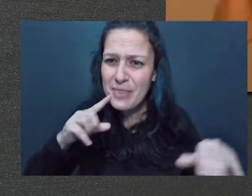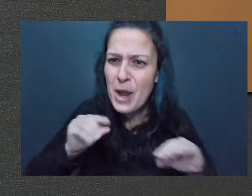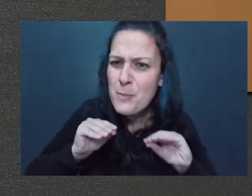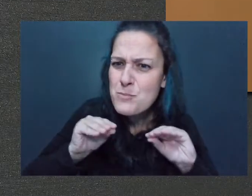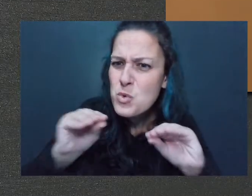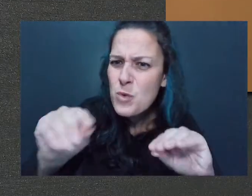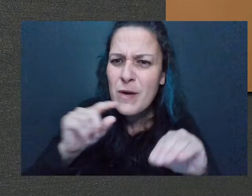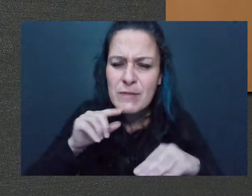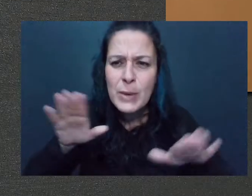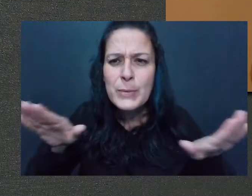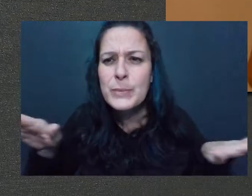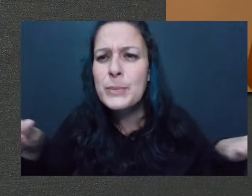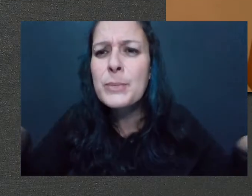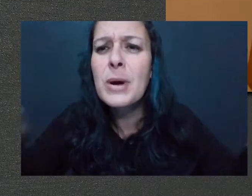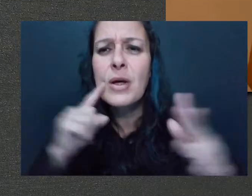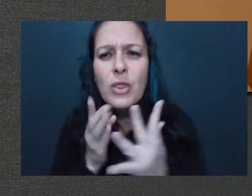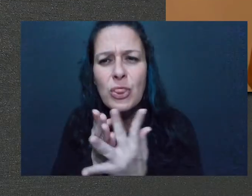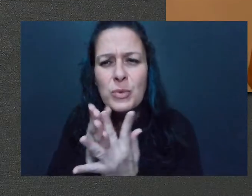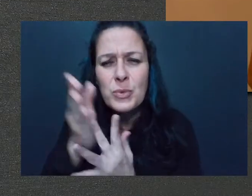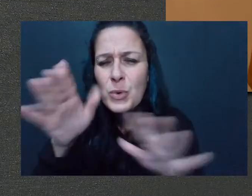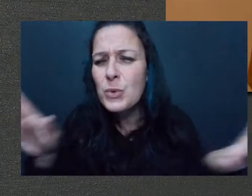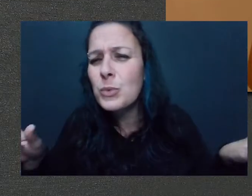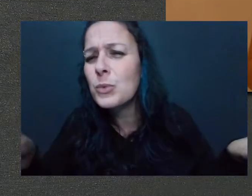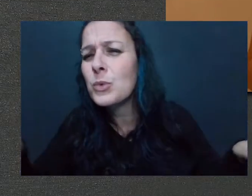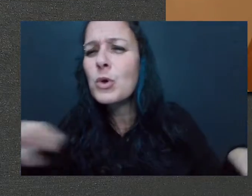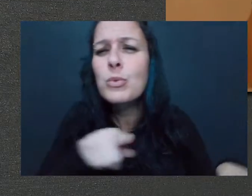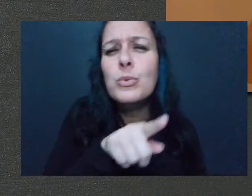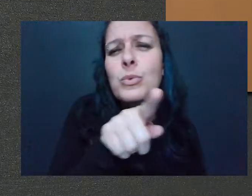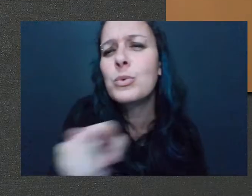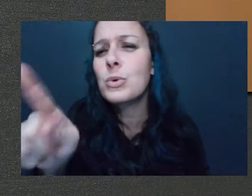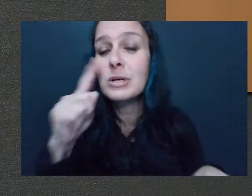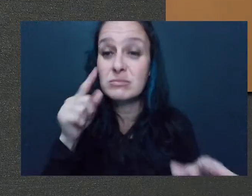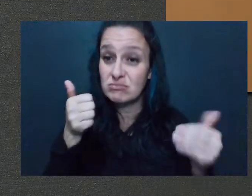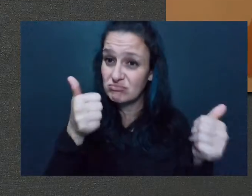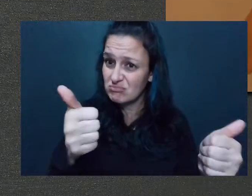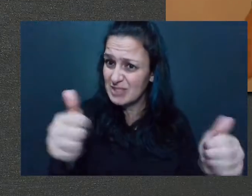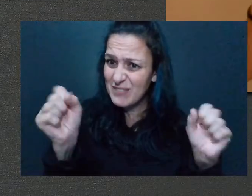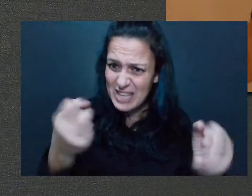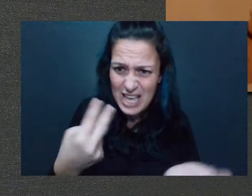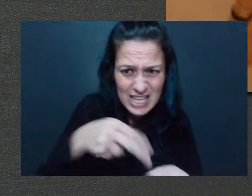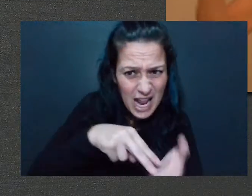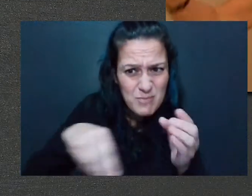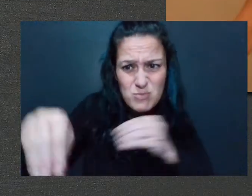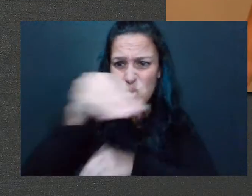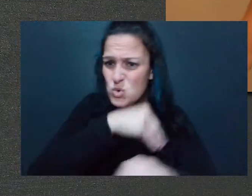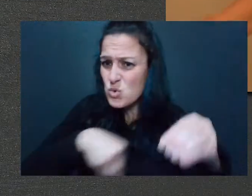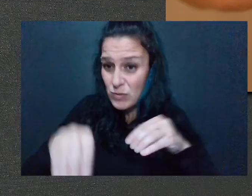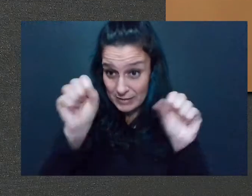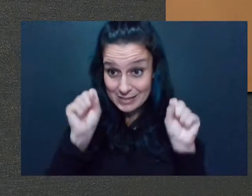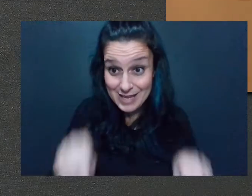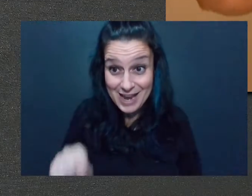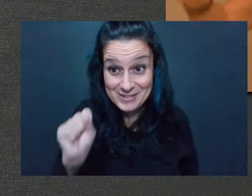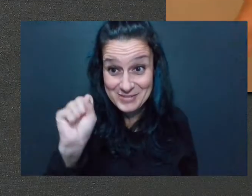they're moving through the sky, aren't they? So don't be afraid, you can get up and move too, okay?